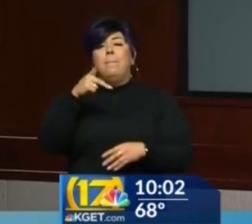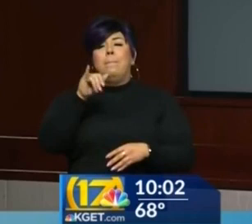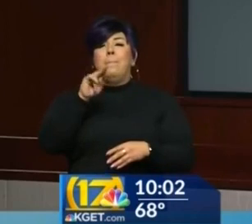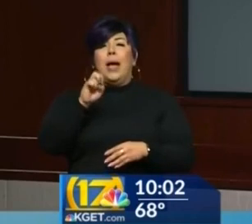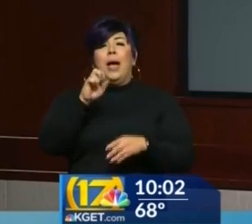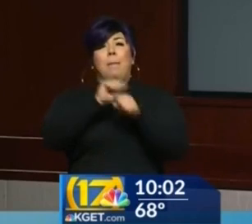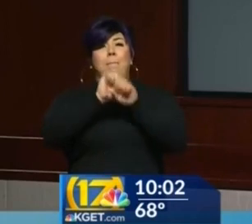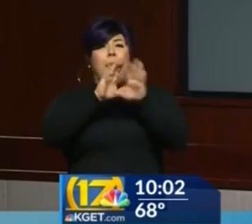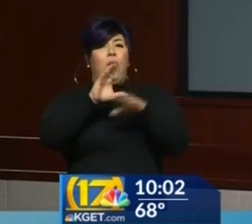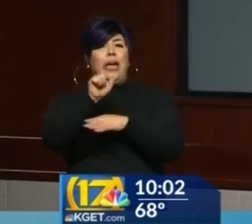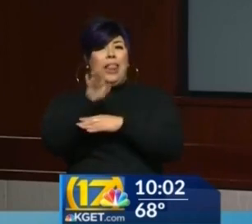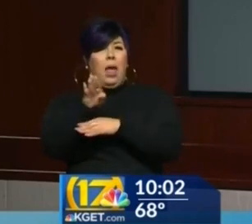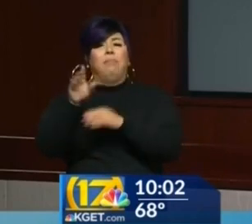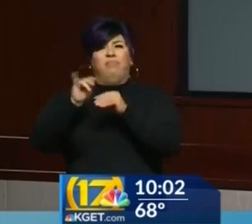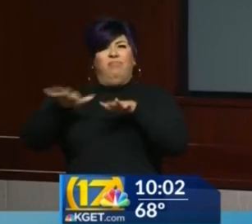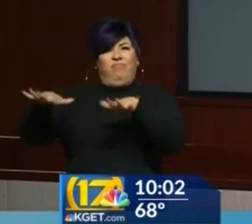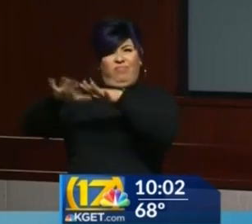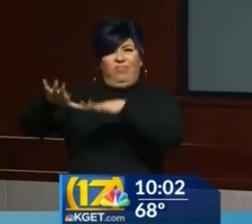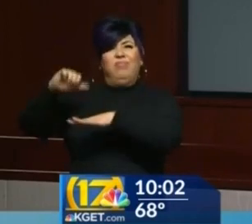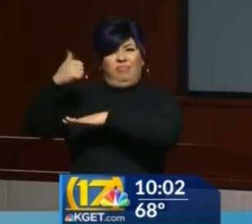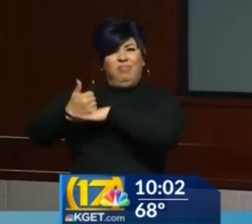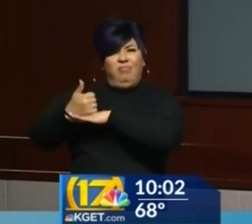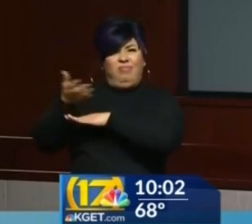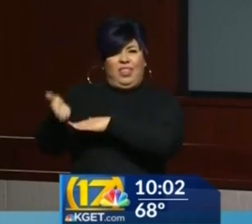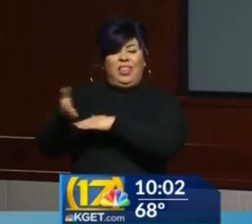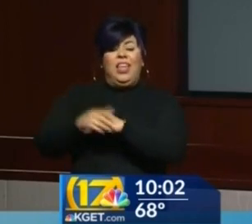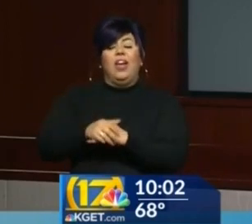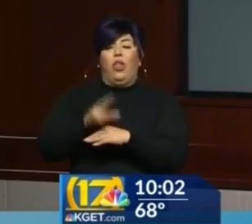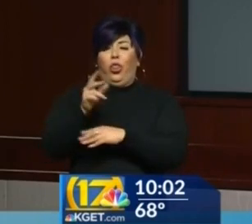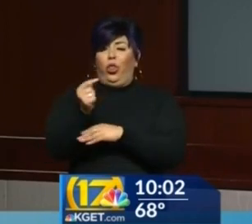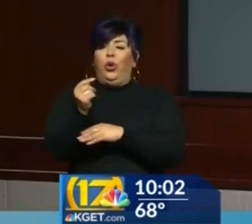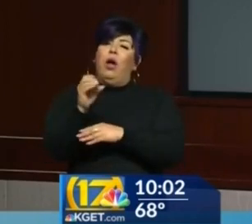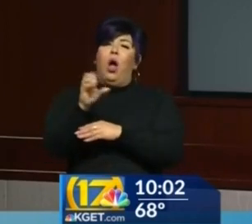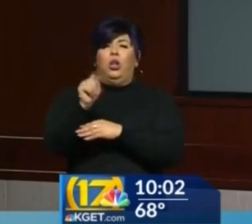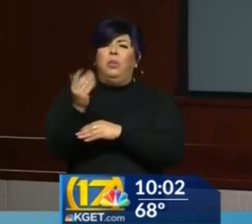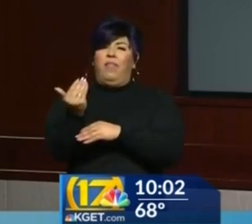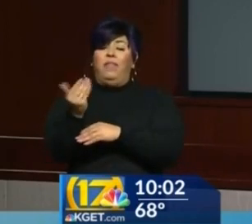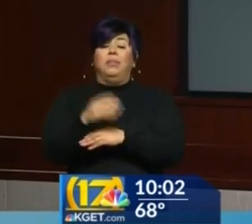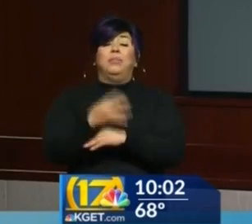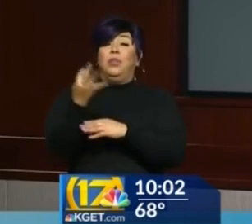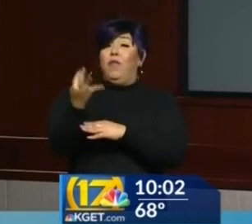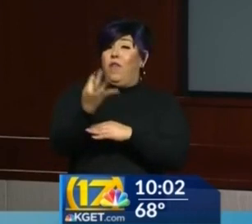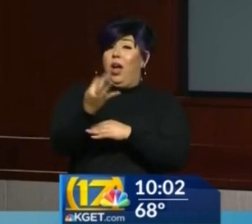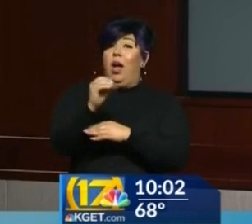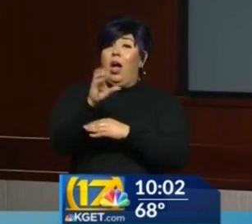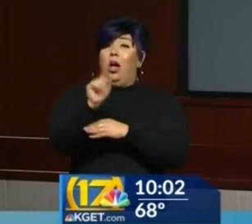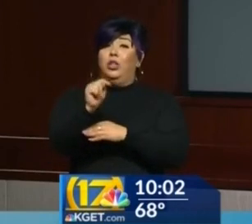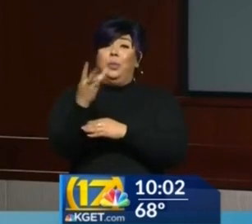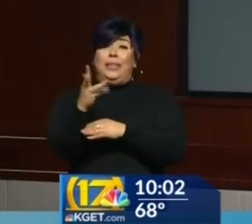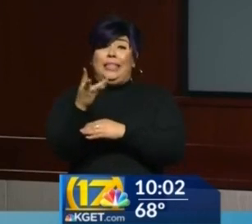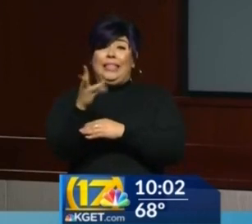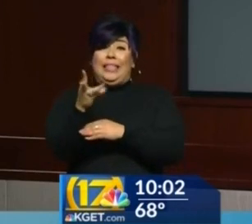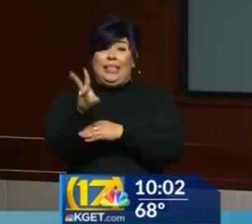OCTOBER 14 AND OCTOBER 15 IT'S HEADING UP THE HILL TO THE FRAZIER PARK AREA WILL BE AT THE PANELING MOUNTAIN CLUB